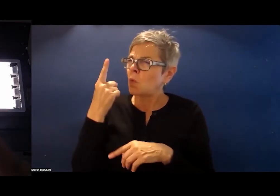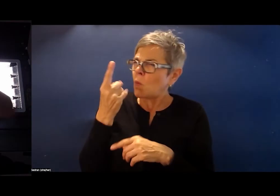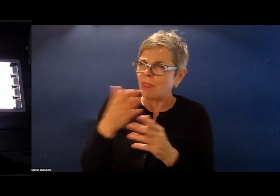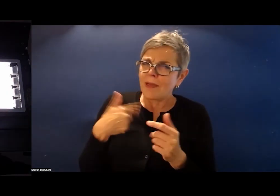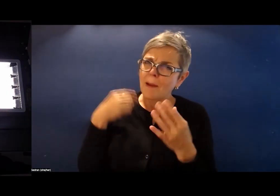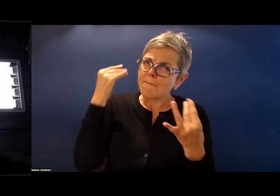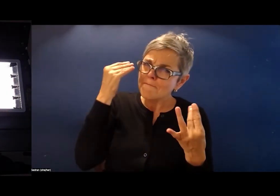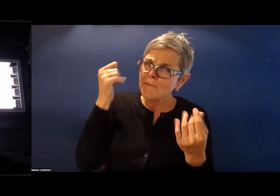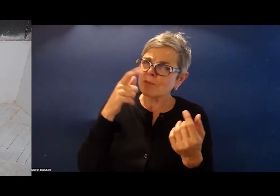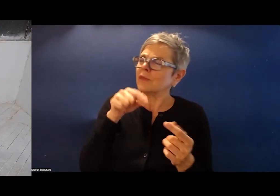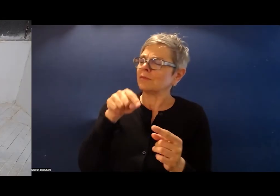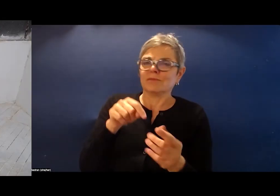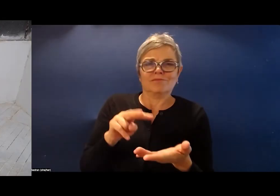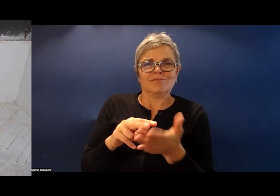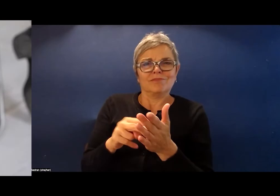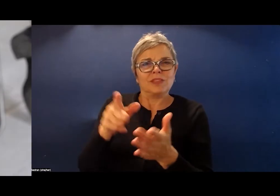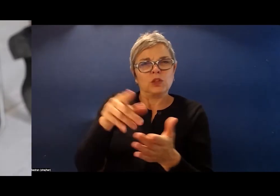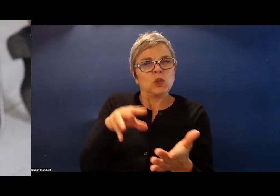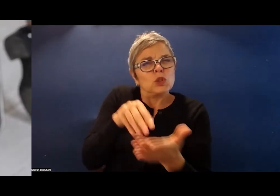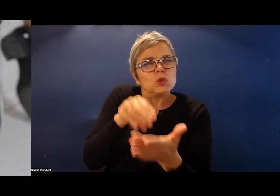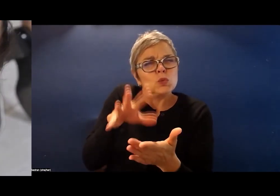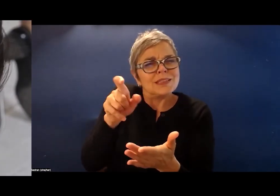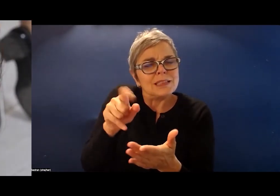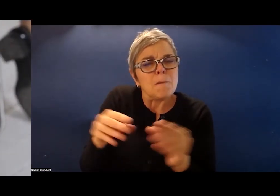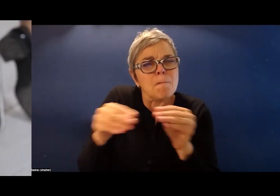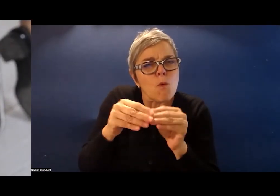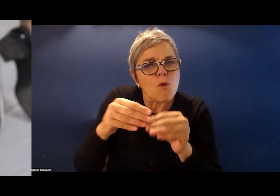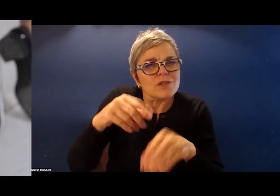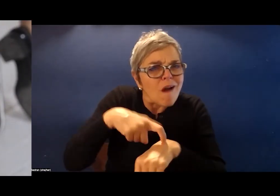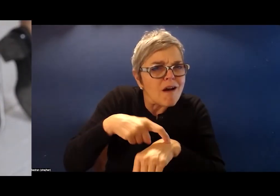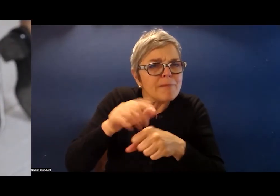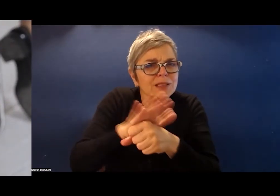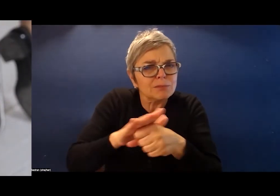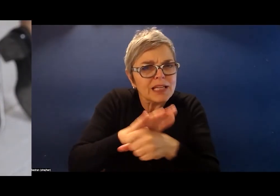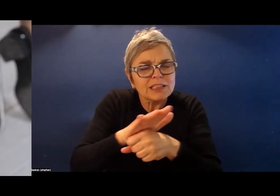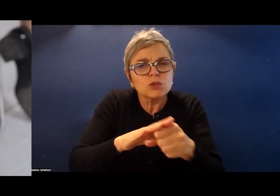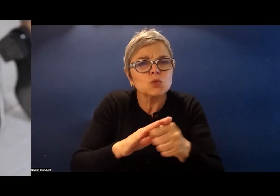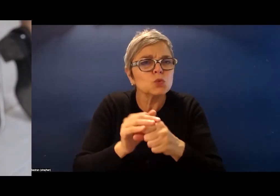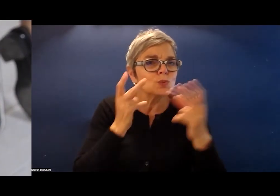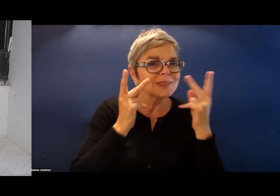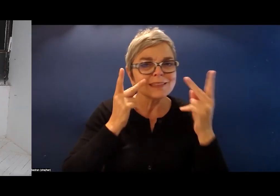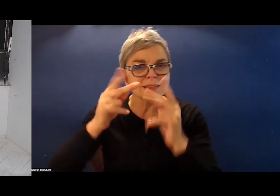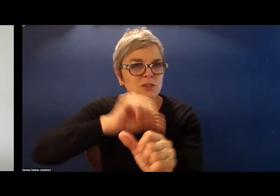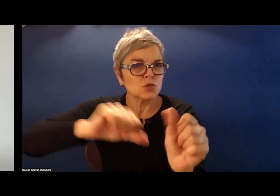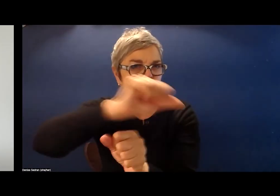So one of the foundational commitments of the field school, were various structured opportunities for students to engage